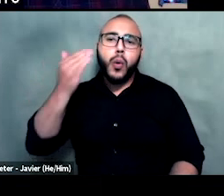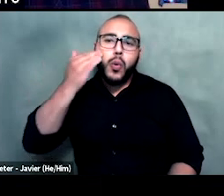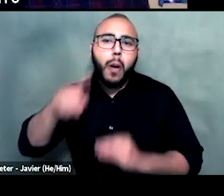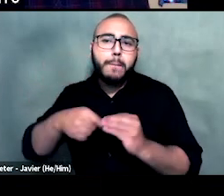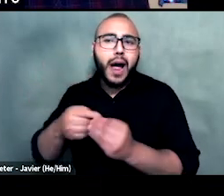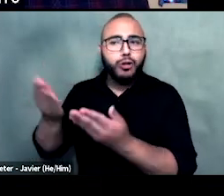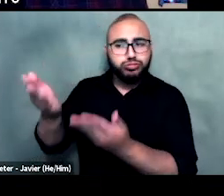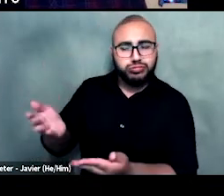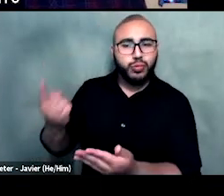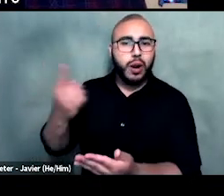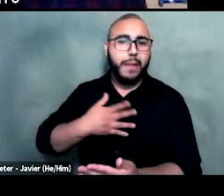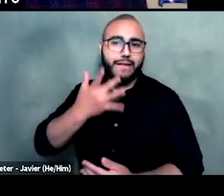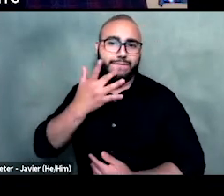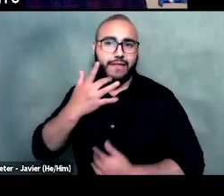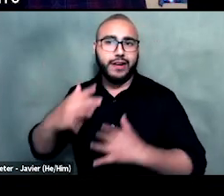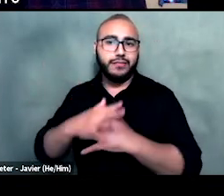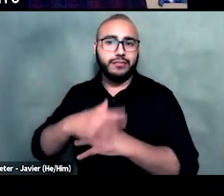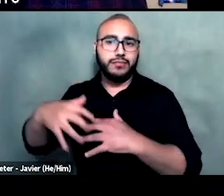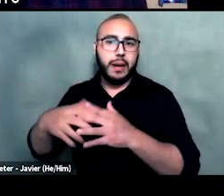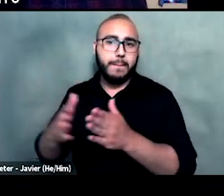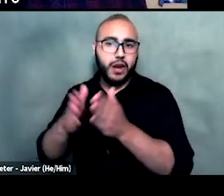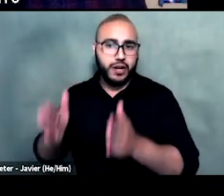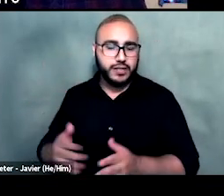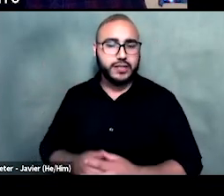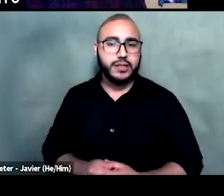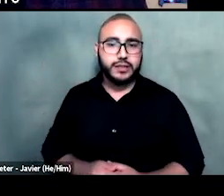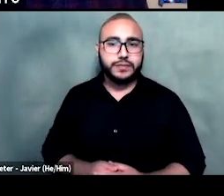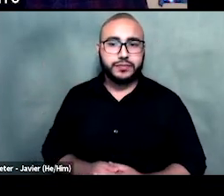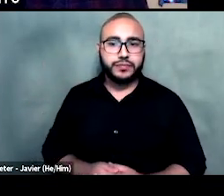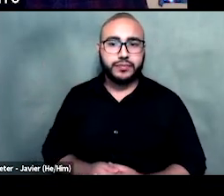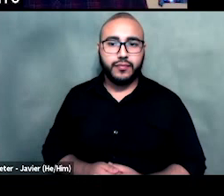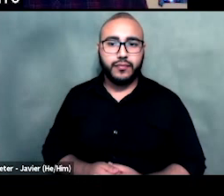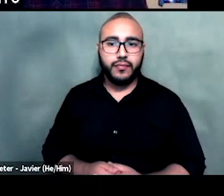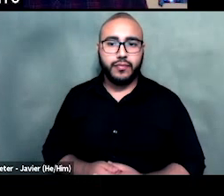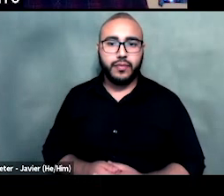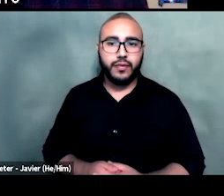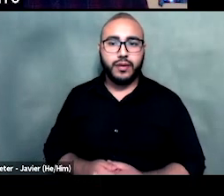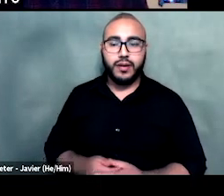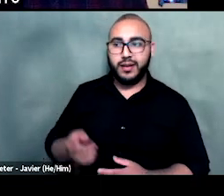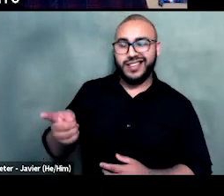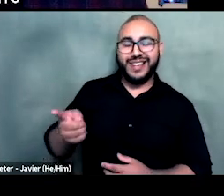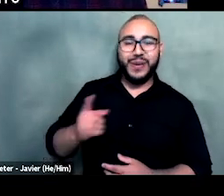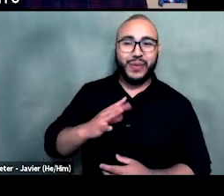another one of my favorite Native Americans. And he's just really cool and a very handsome